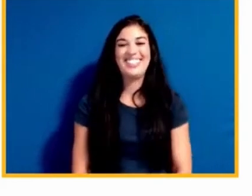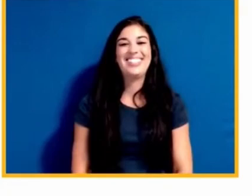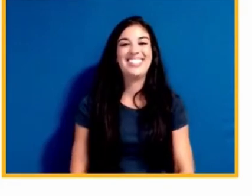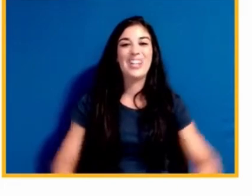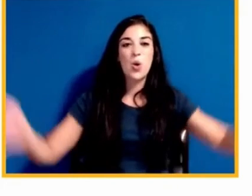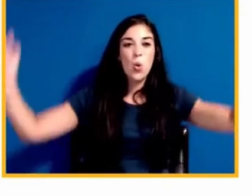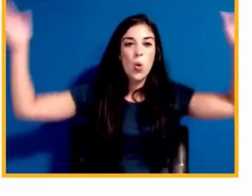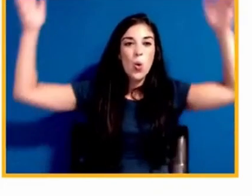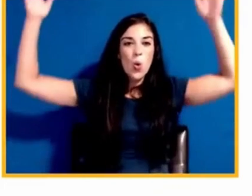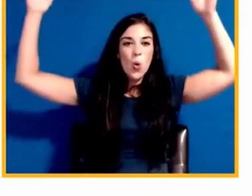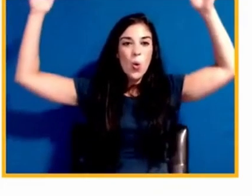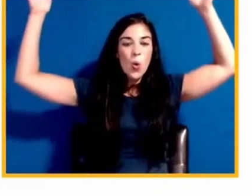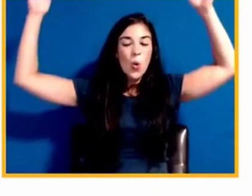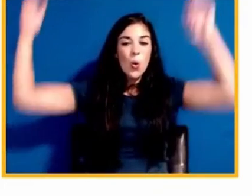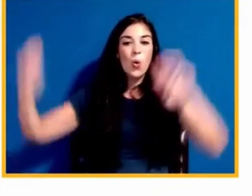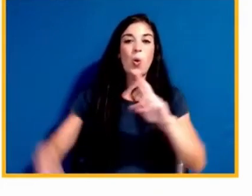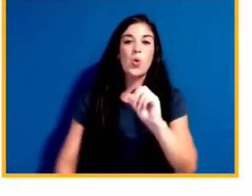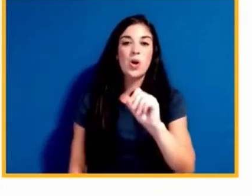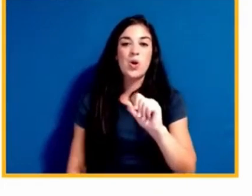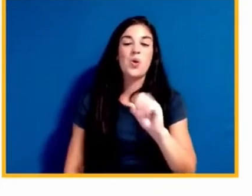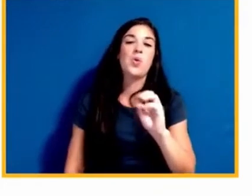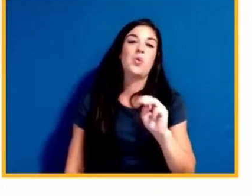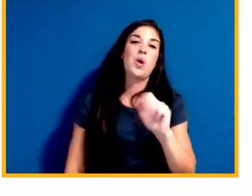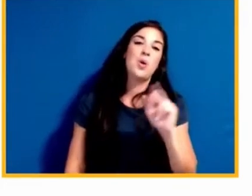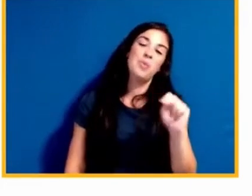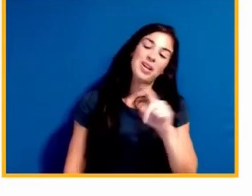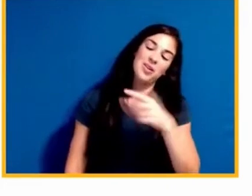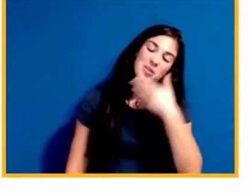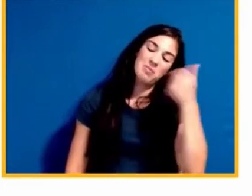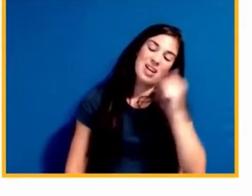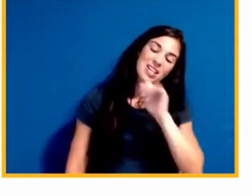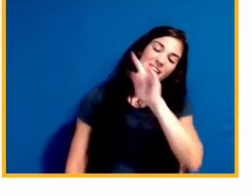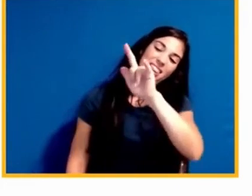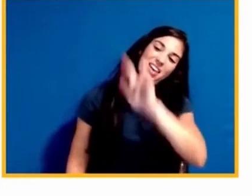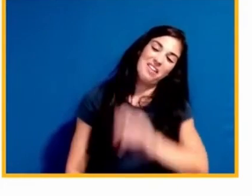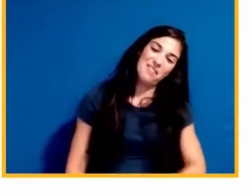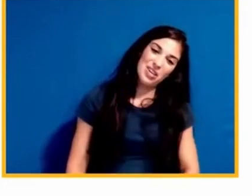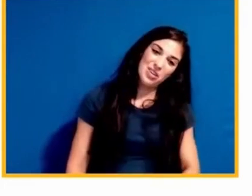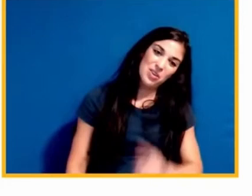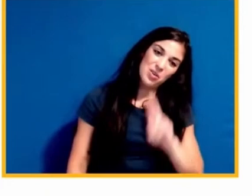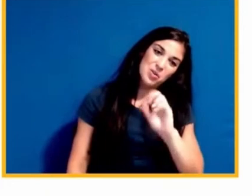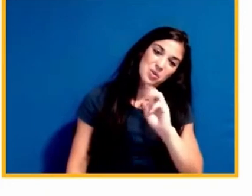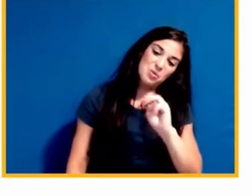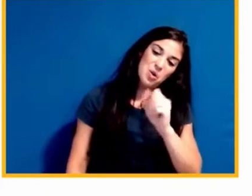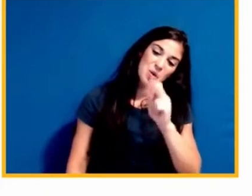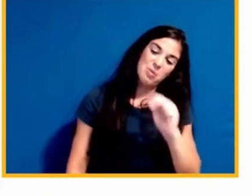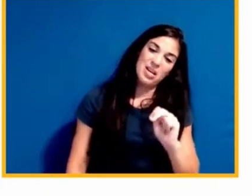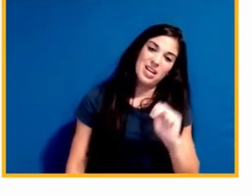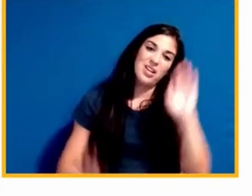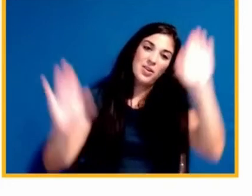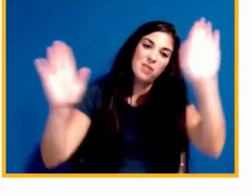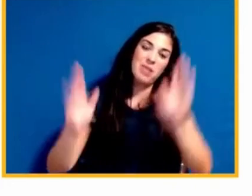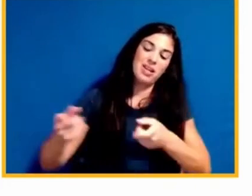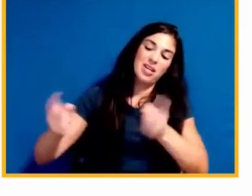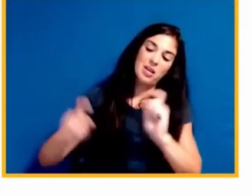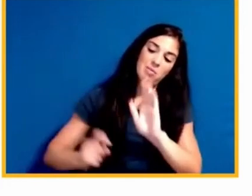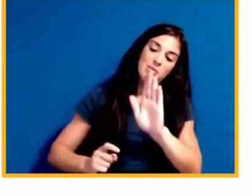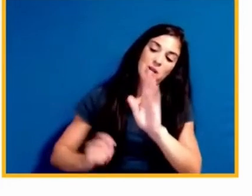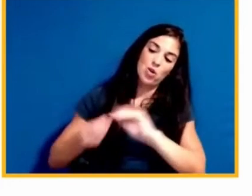Woo! Roman! Amazing! Roman, you're the best! I love you! Roman's so amazing, give me your number! Give me your room number--I mean what, oh